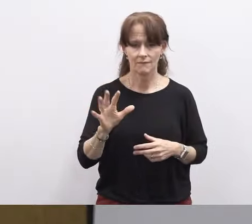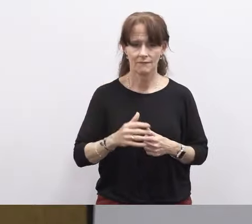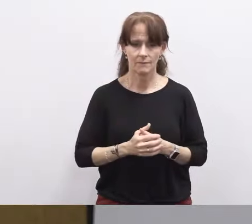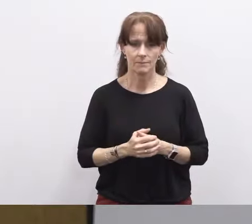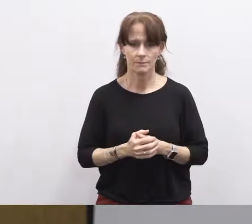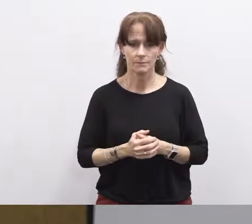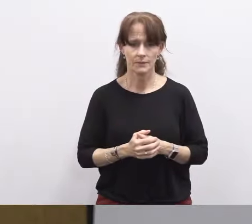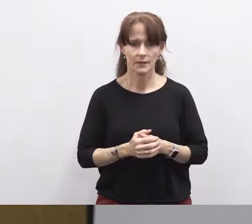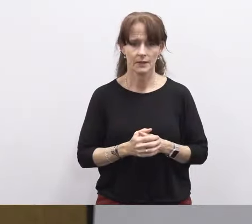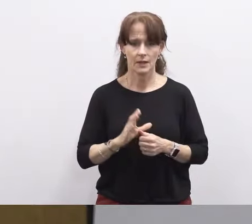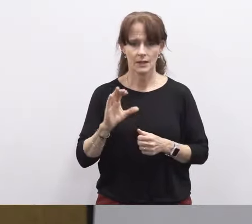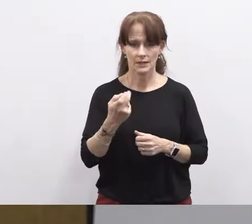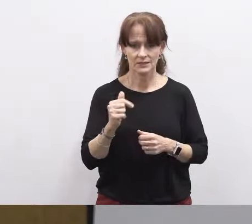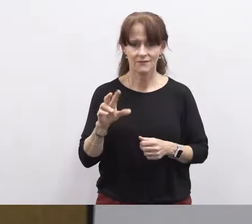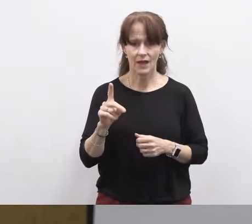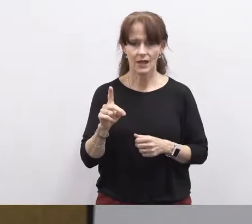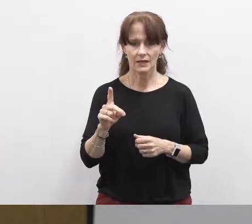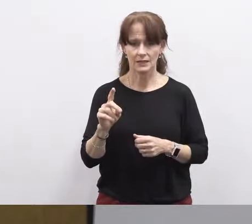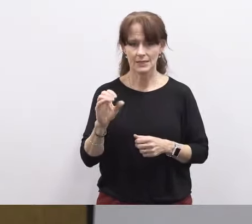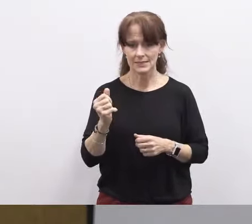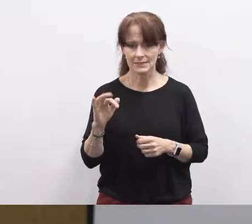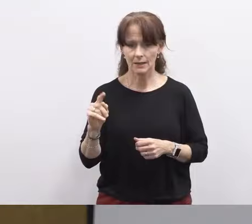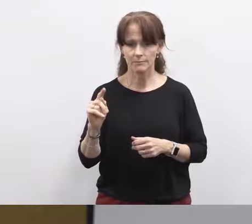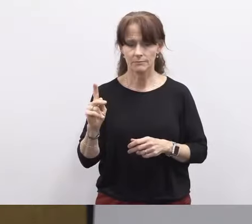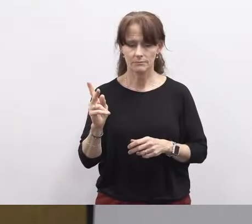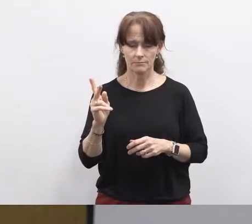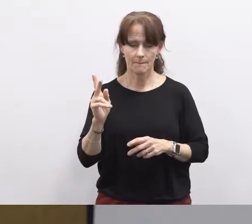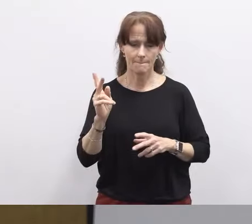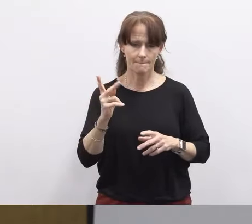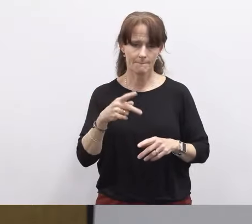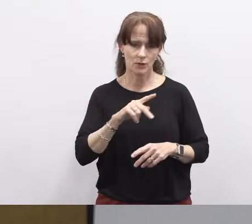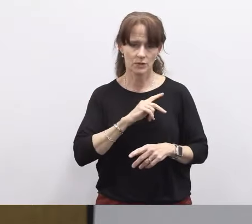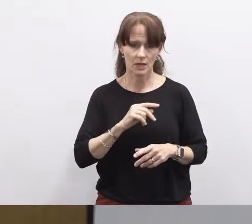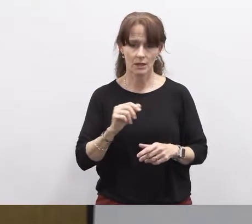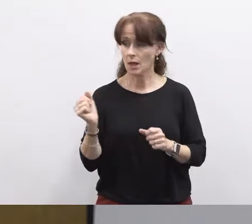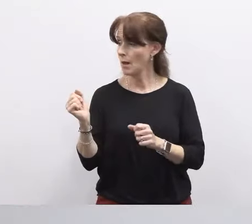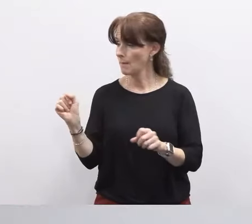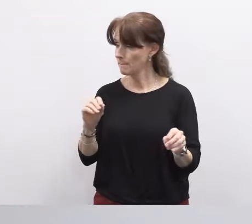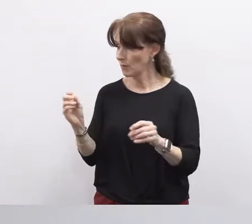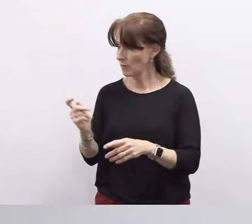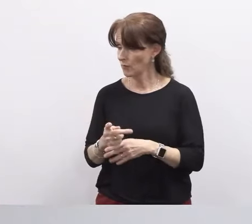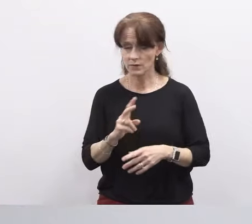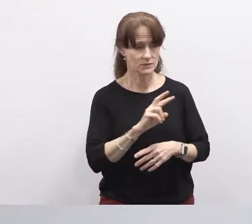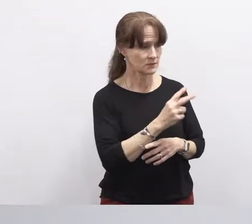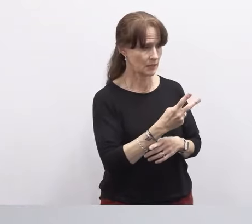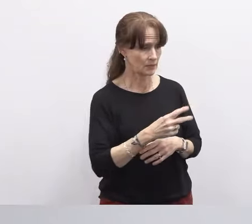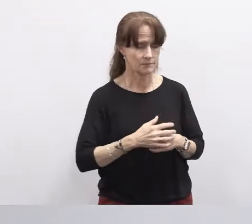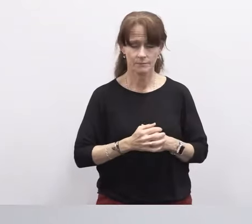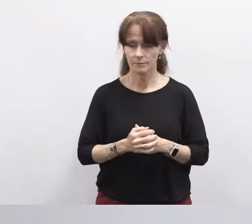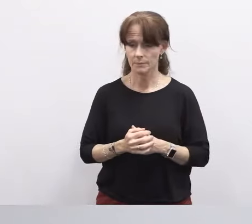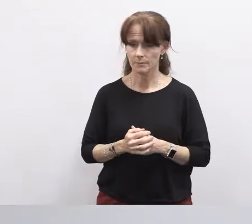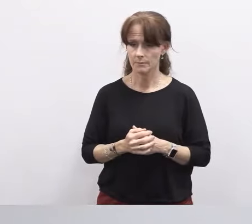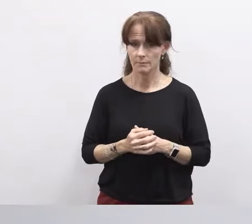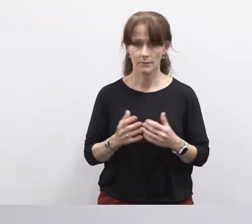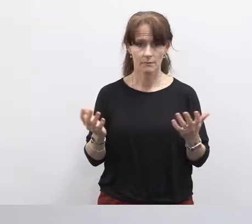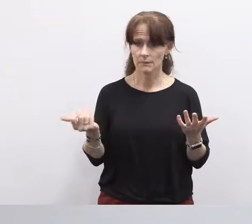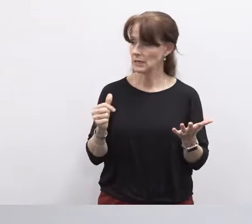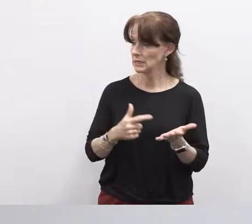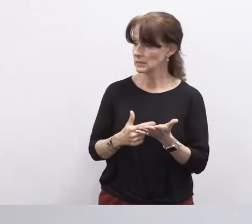That's for classified and exempt personnel. Move approval. Second. Any discussion?